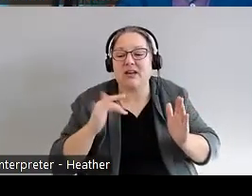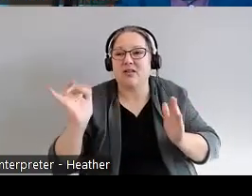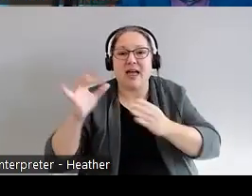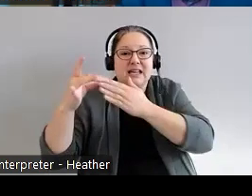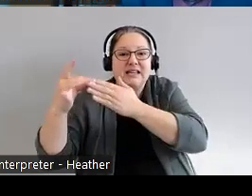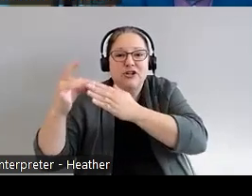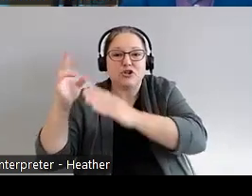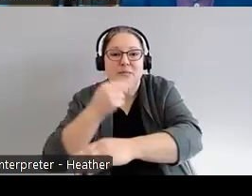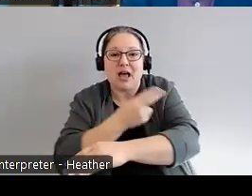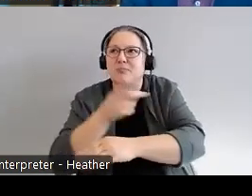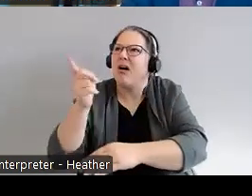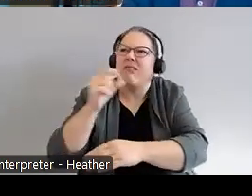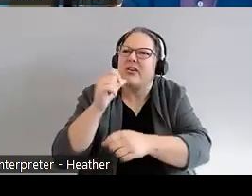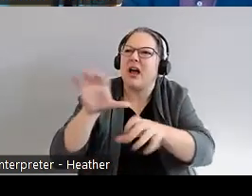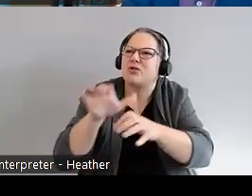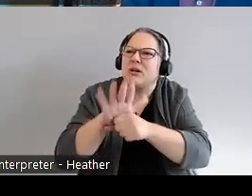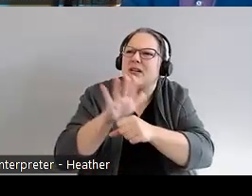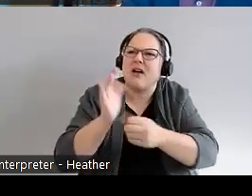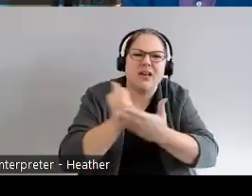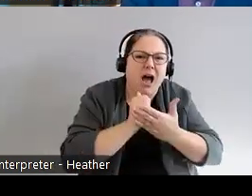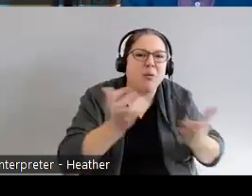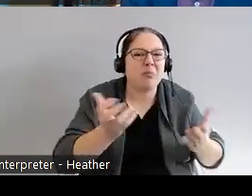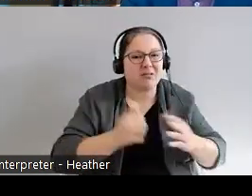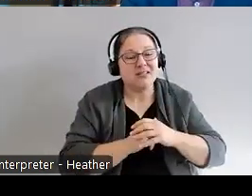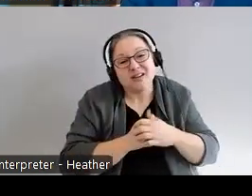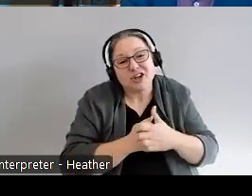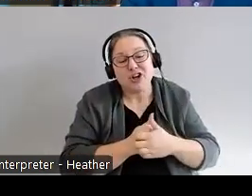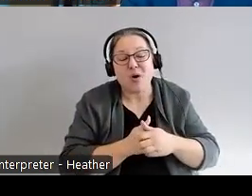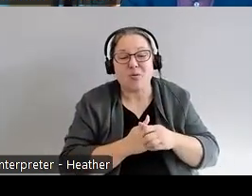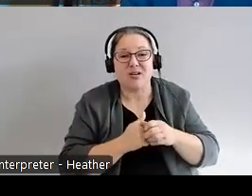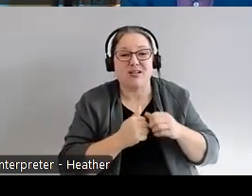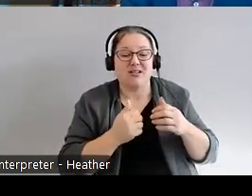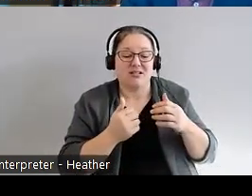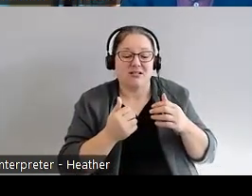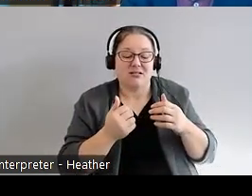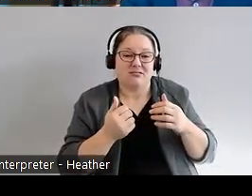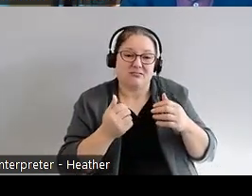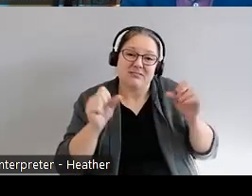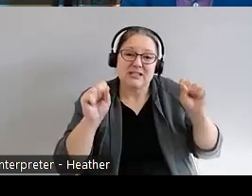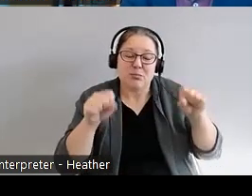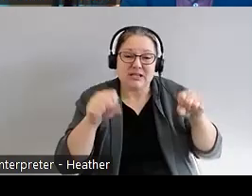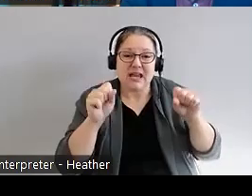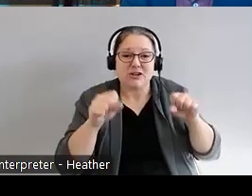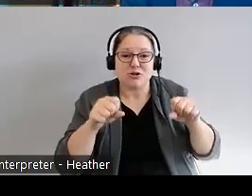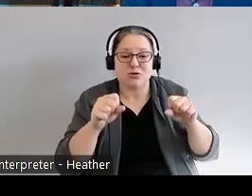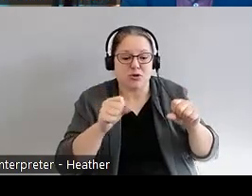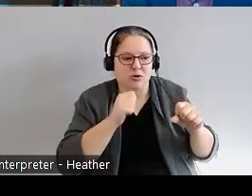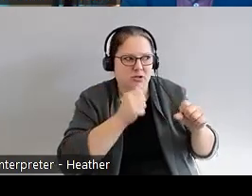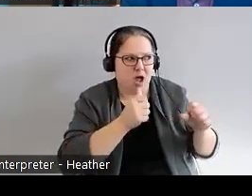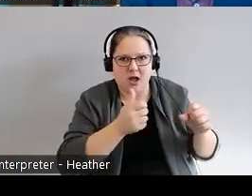doing enough. Um and you know uh it leads to a lot of uh potential disengagement from you know